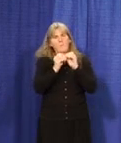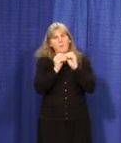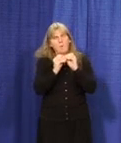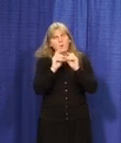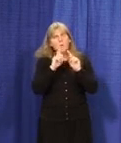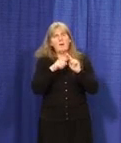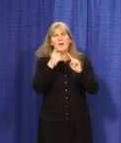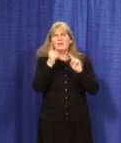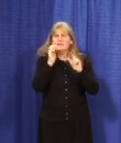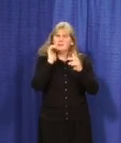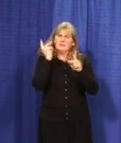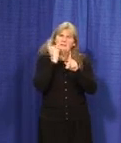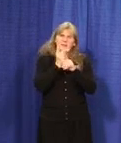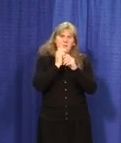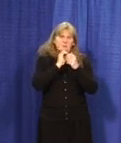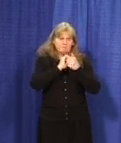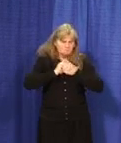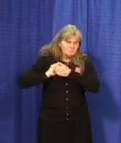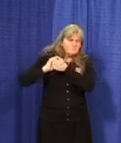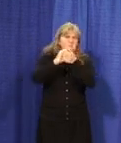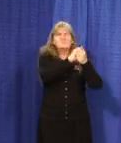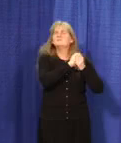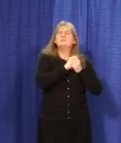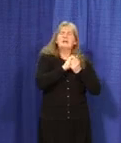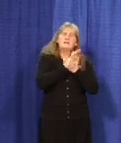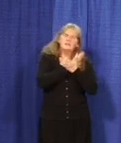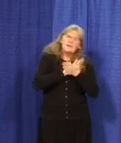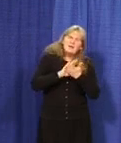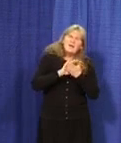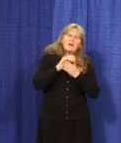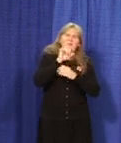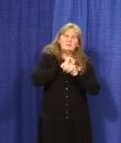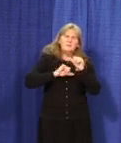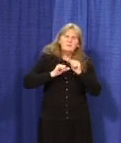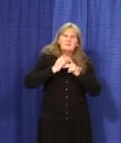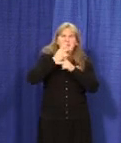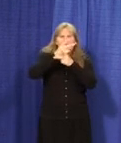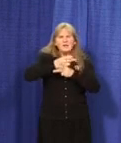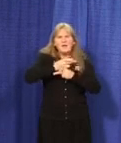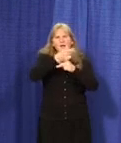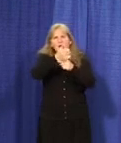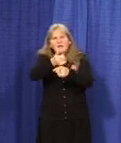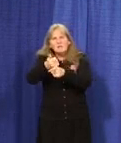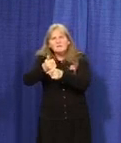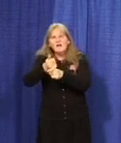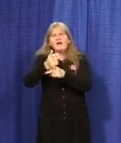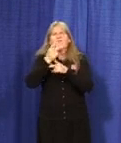our spacing in our connection in our kindness, take care of ourselves and each other, we